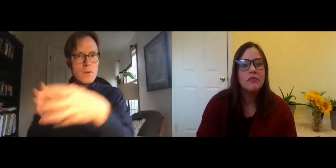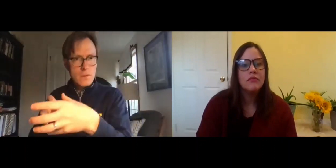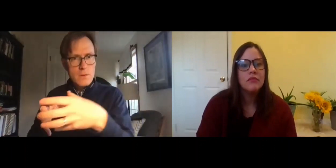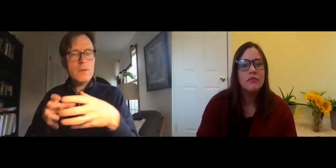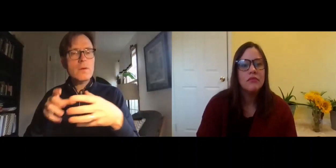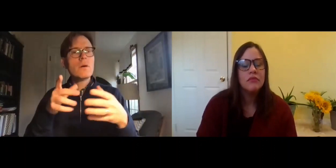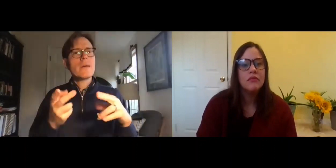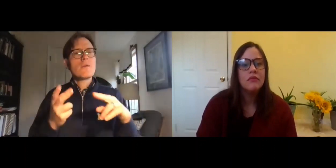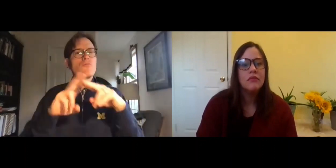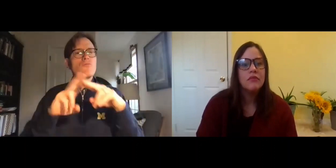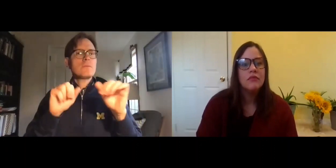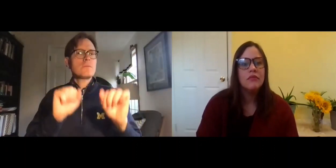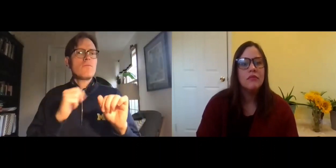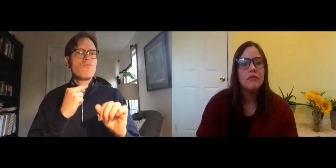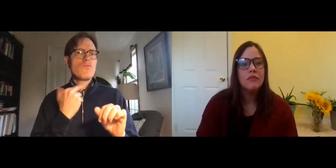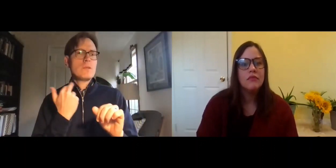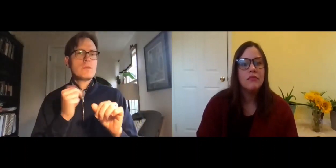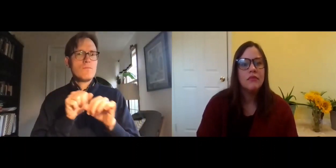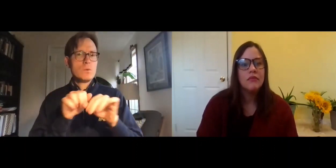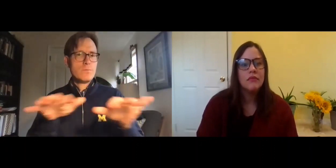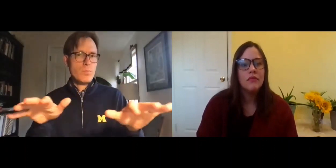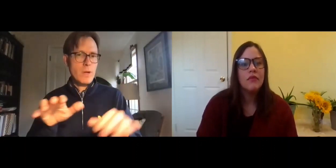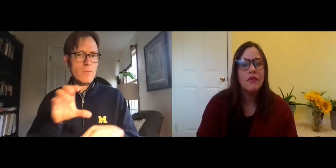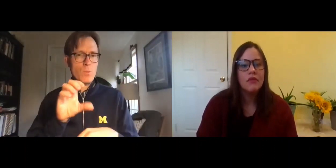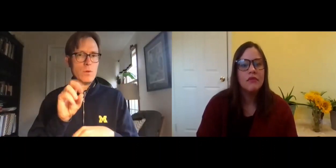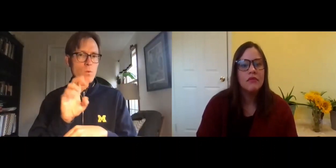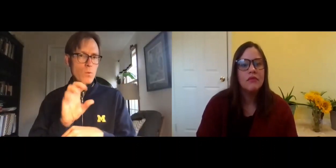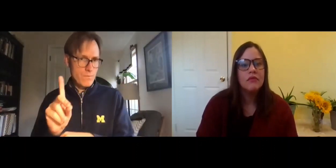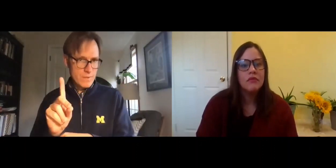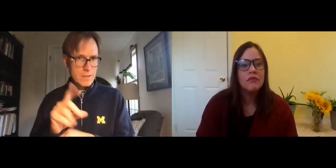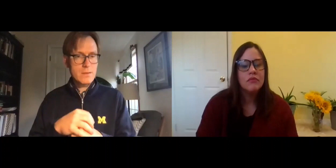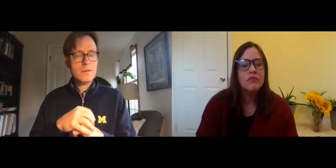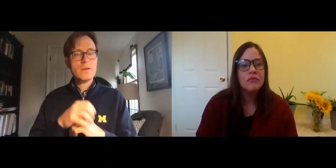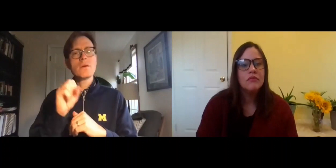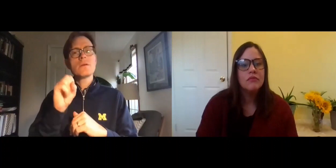to how you can gather with family and friends, because the more you get together, the more